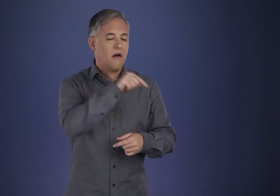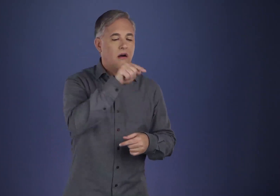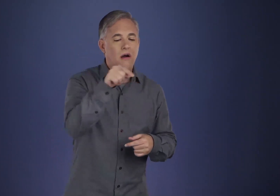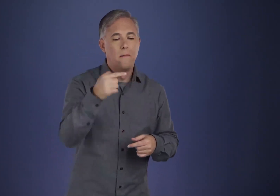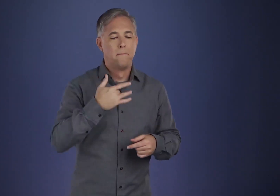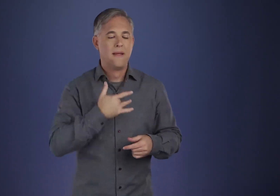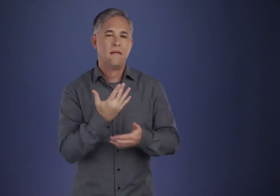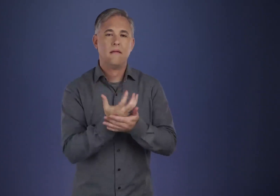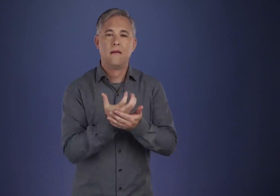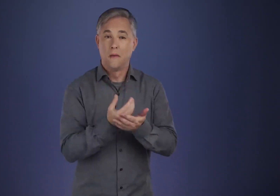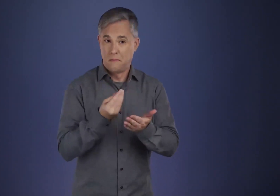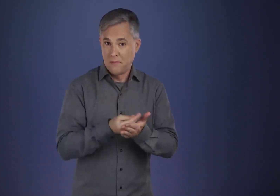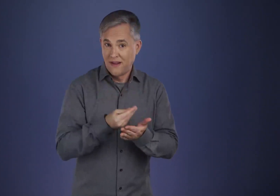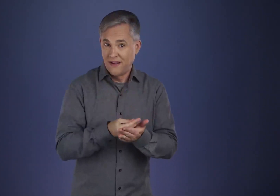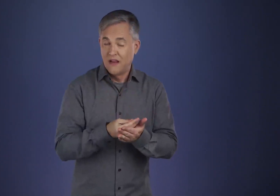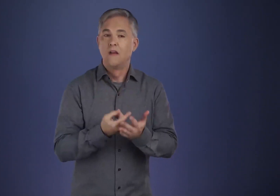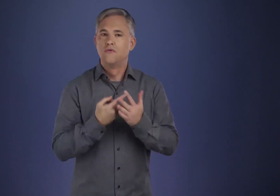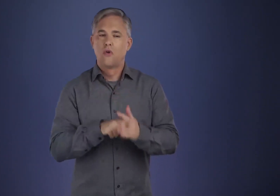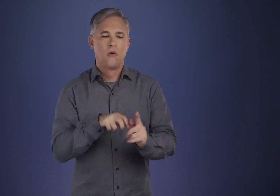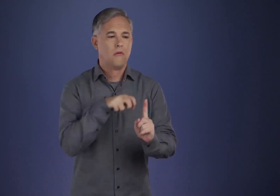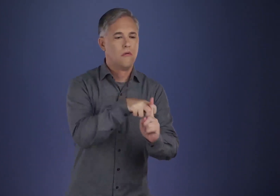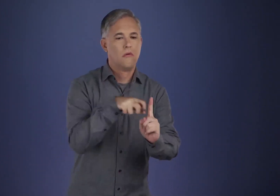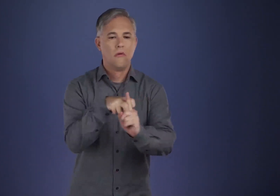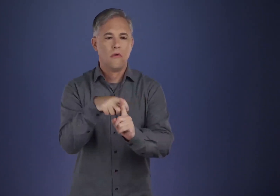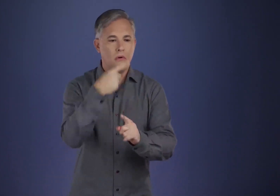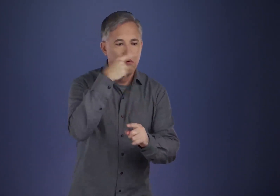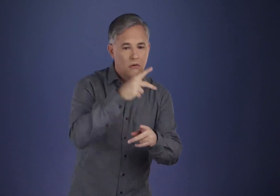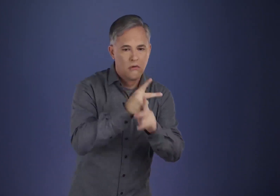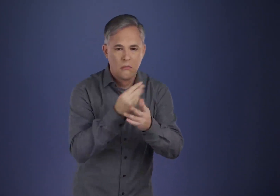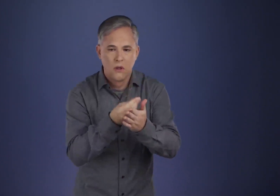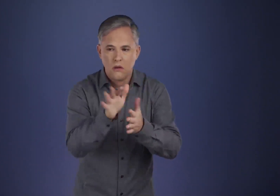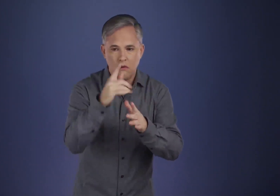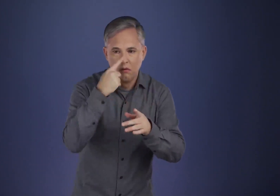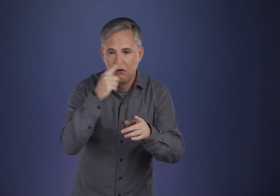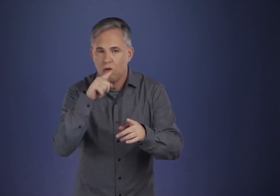Panhandlers panhandle. Lonely hearts pine.